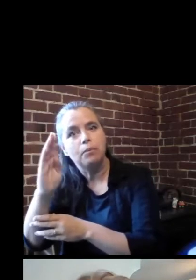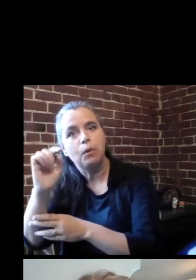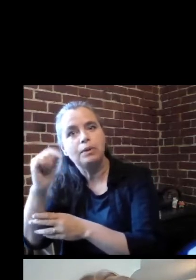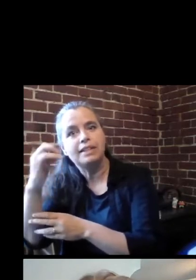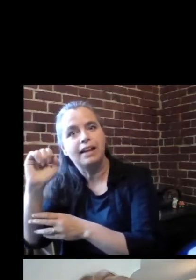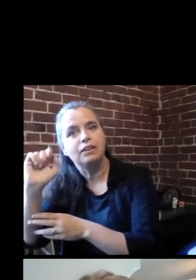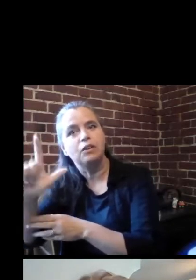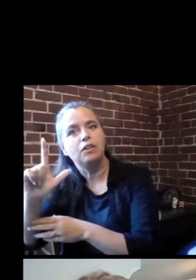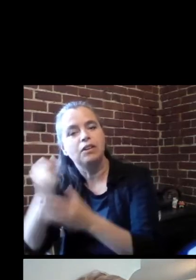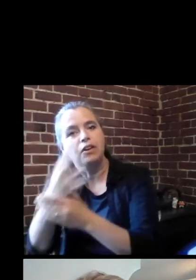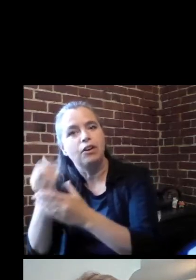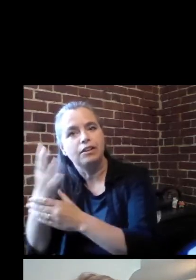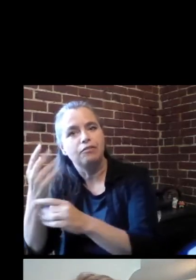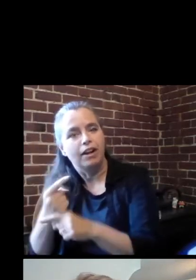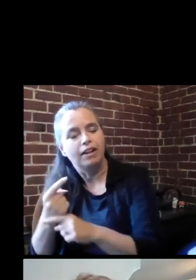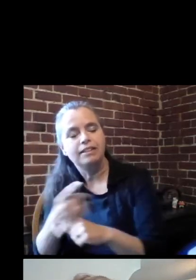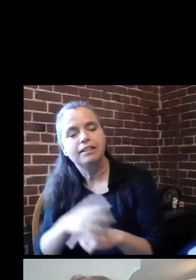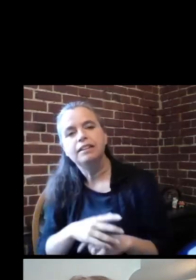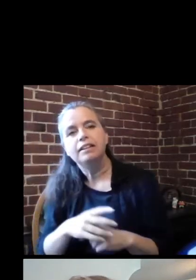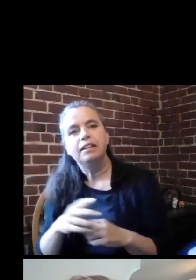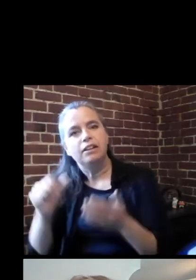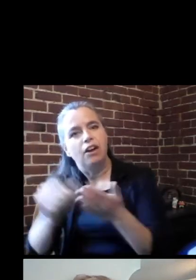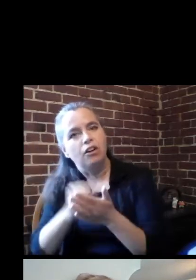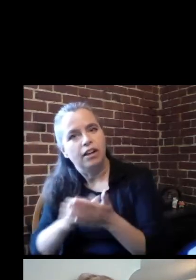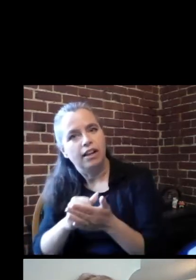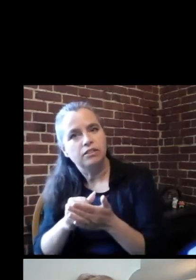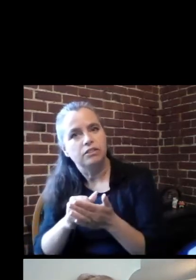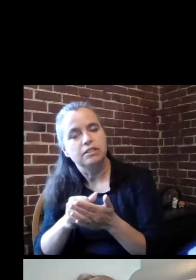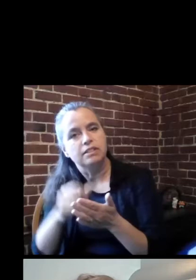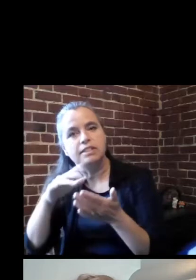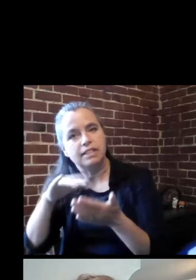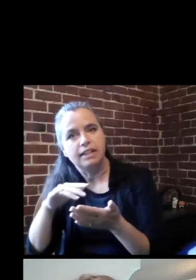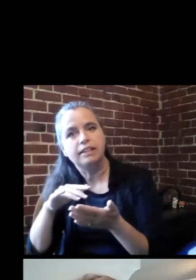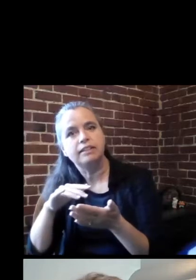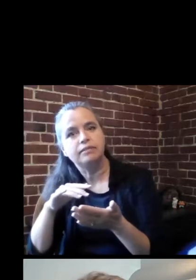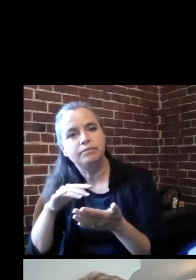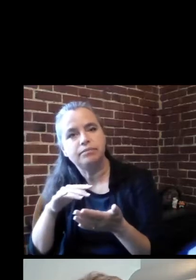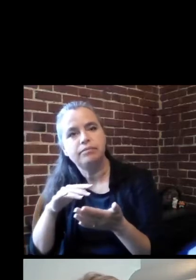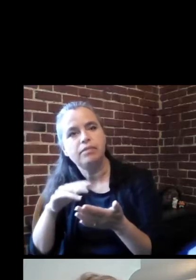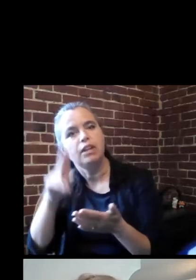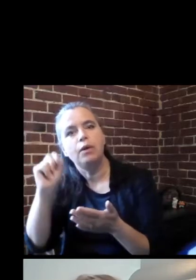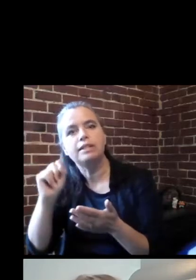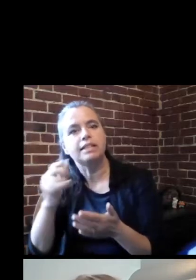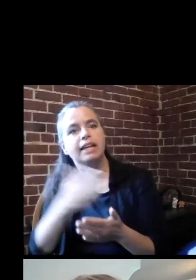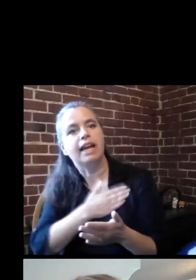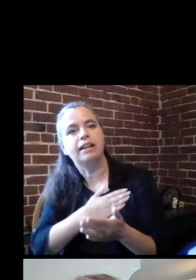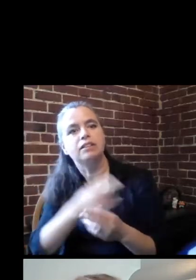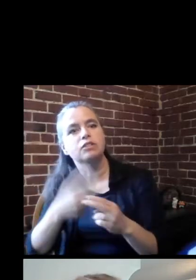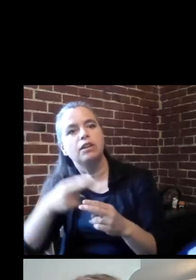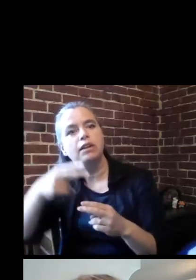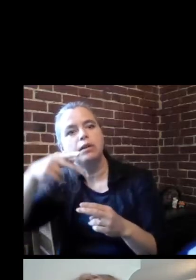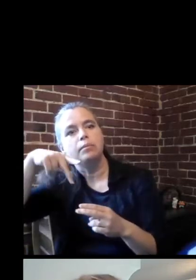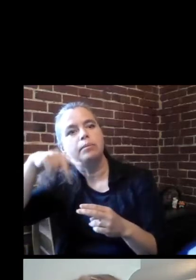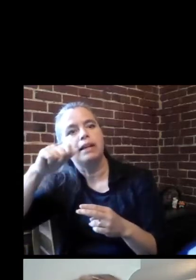And the archaeological study of plants in the US and Canada is called paleoethnobotany. It's a mouthful.